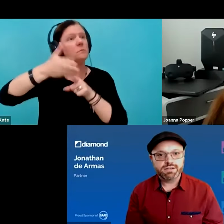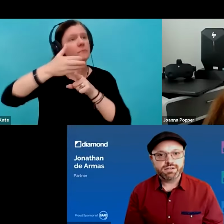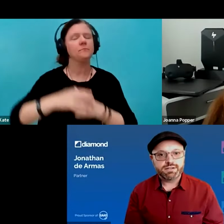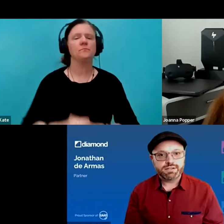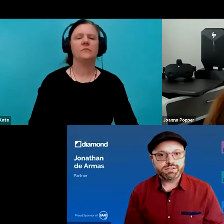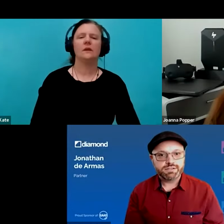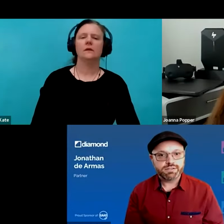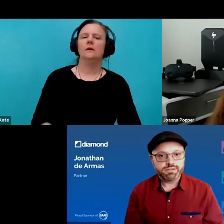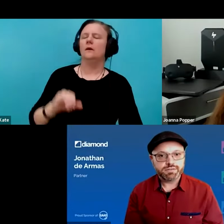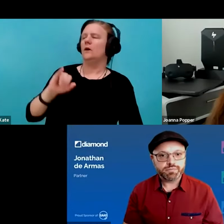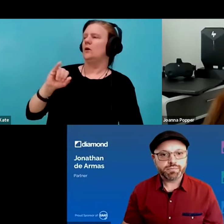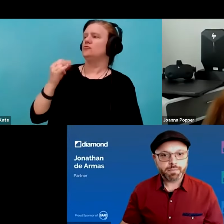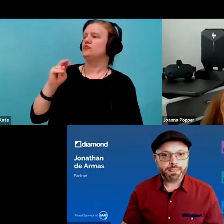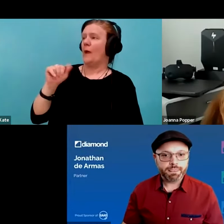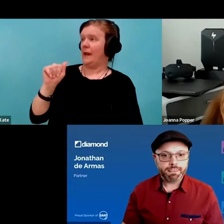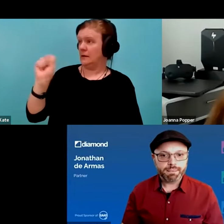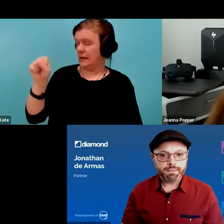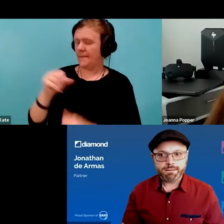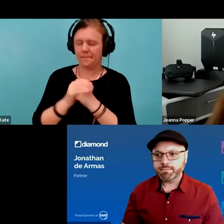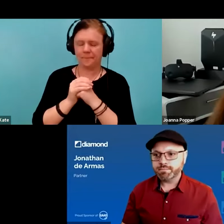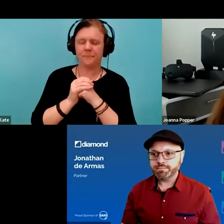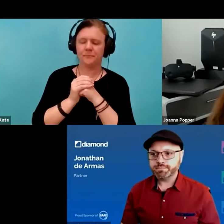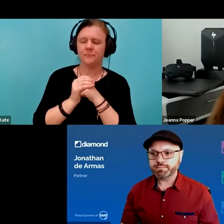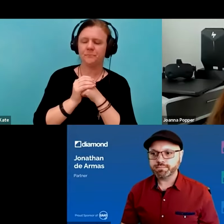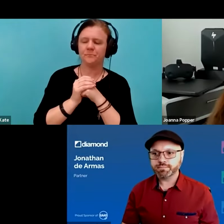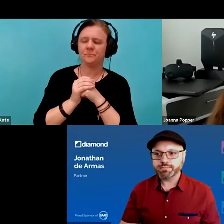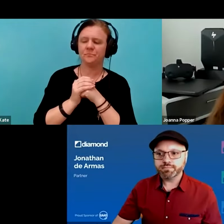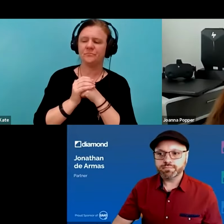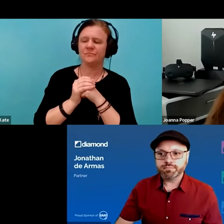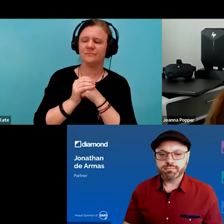Joanna Popper: Sure. Um, yeah. So I think this this is an area that's that. There's